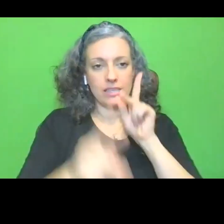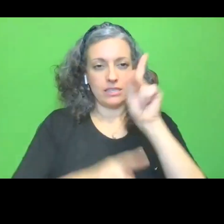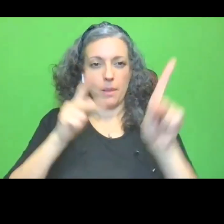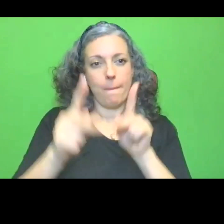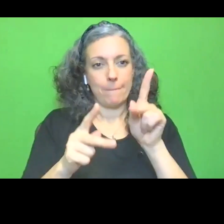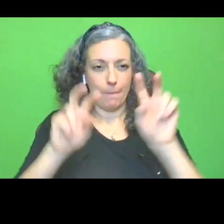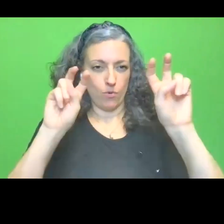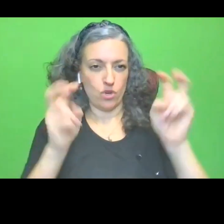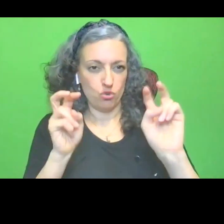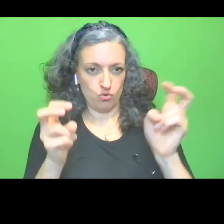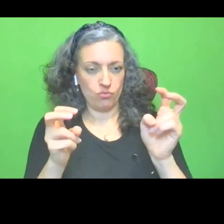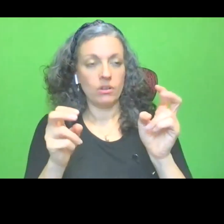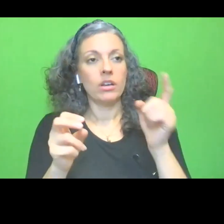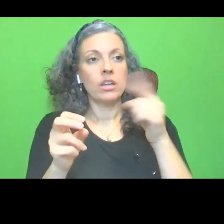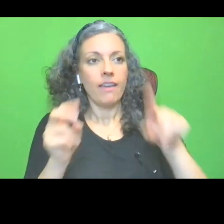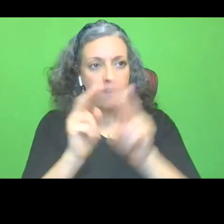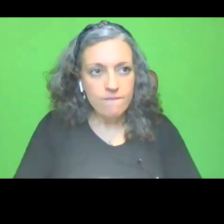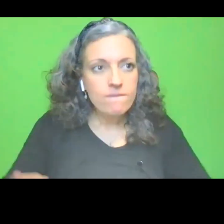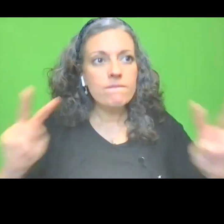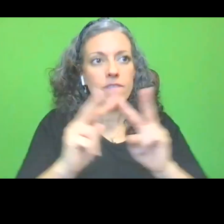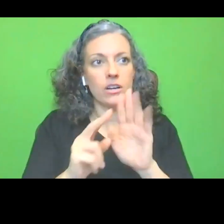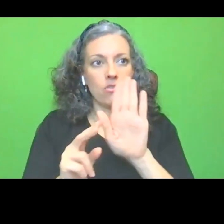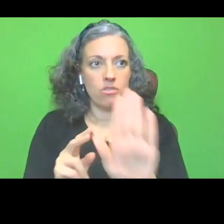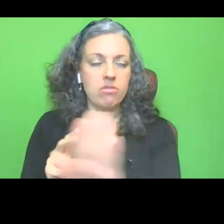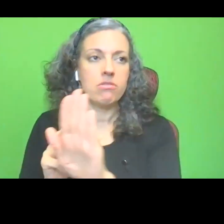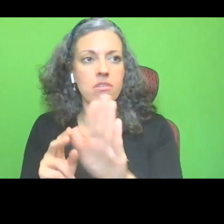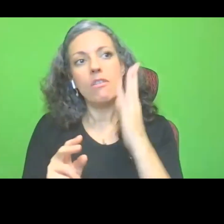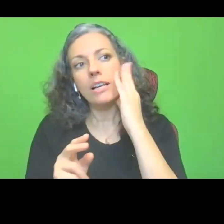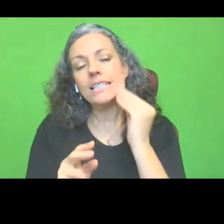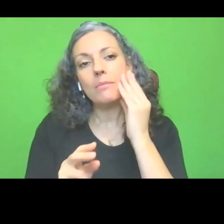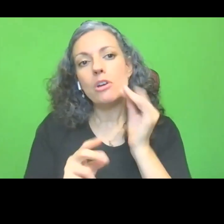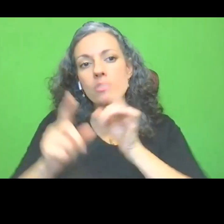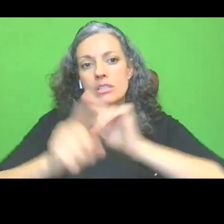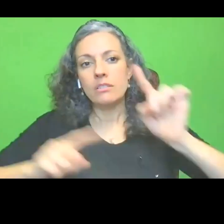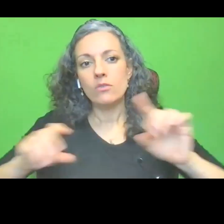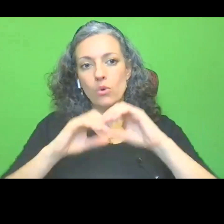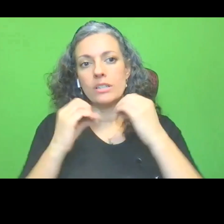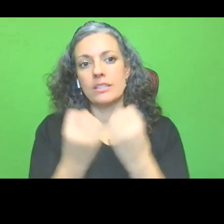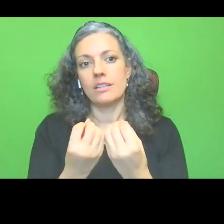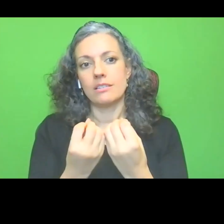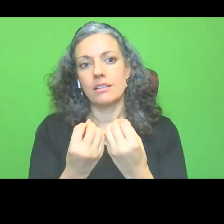This is very much people valuing the experiences of a diverse group of people that an organization interacts with virtually.